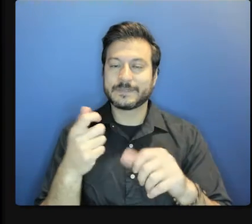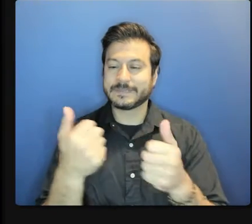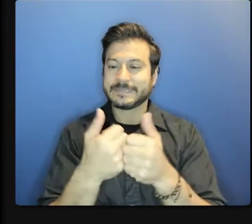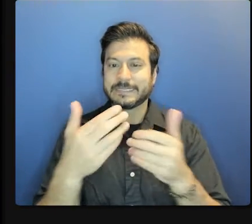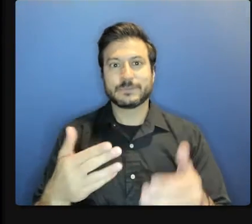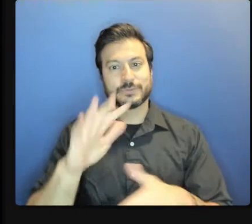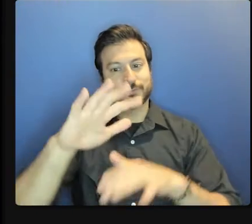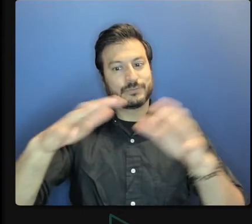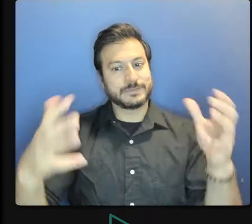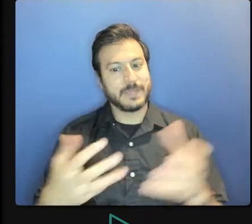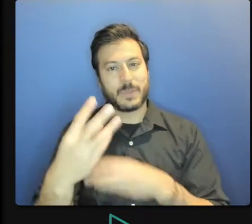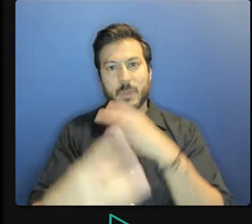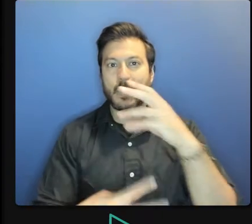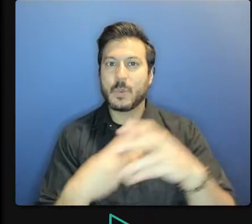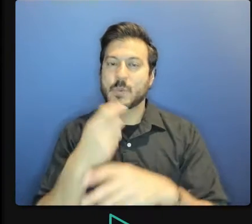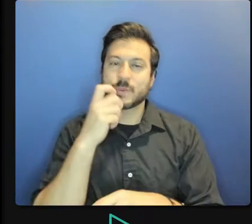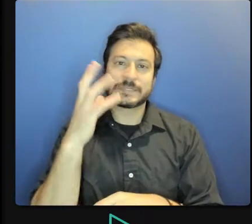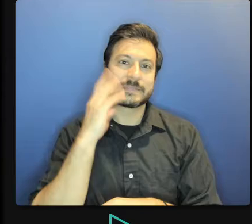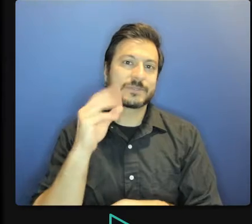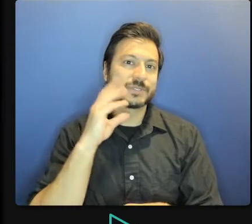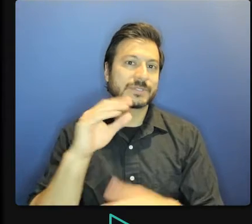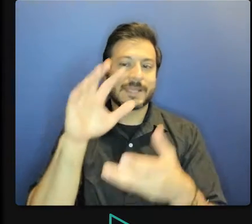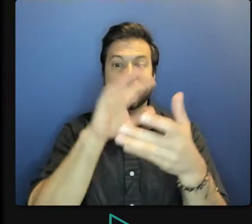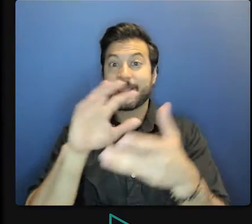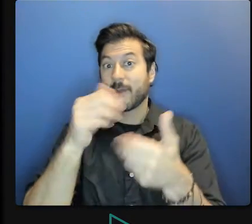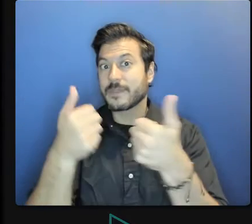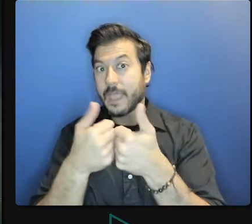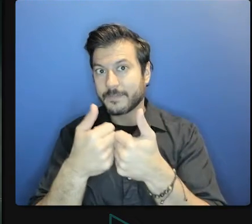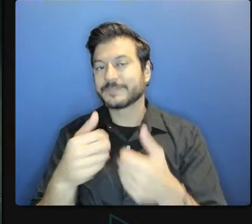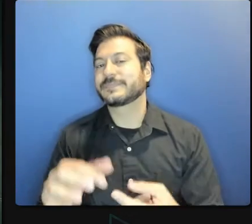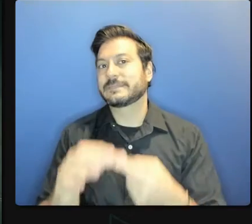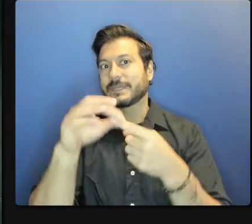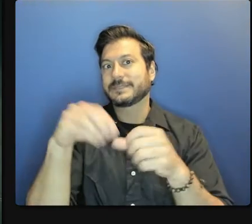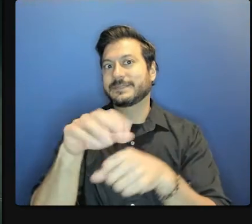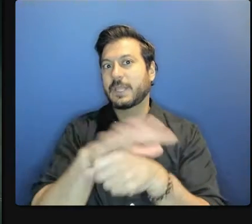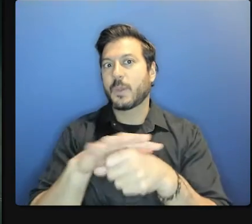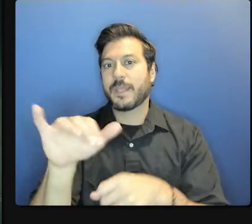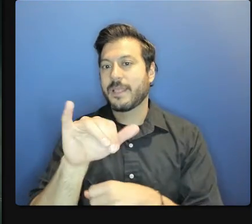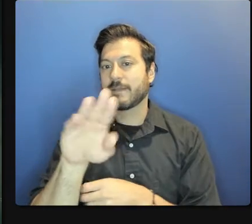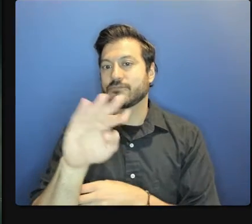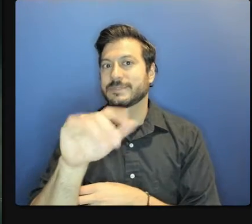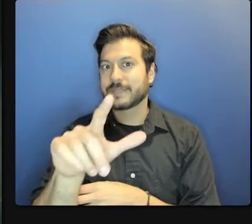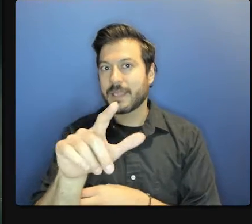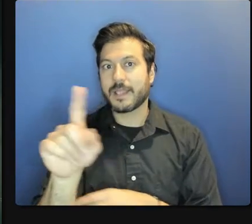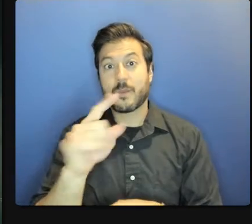from gamers around the world that are experiencing cloud gaming. especially in areas like Brazil,